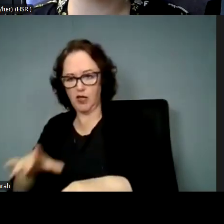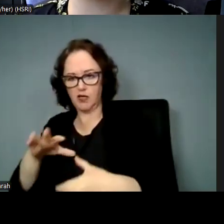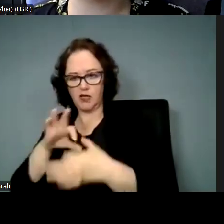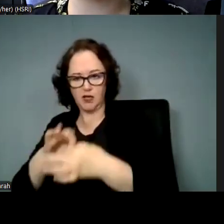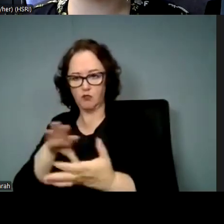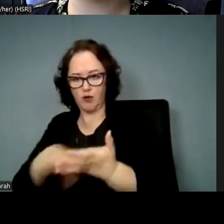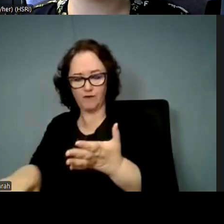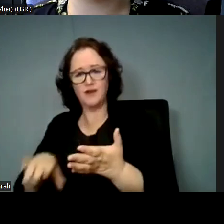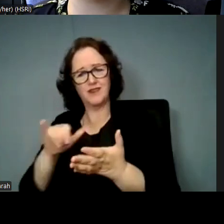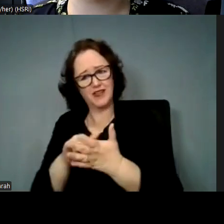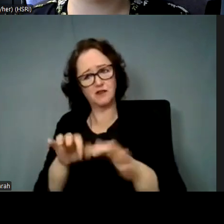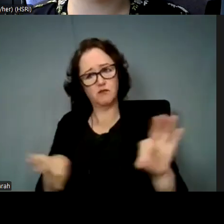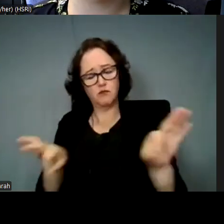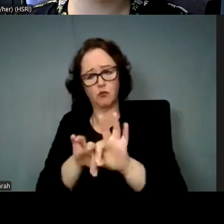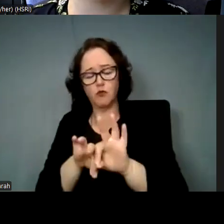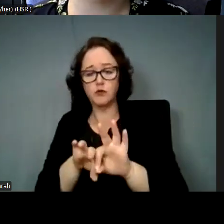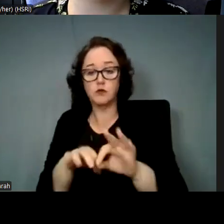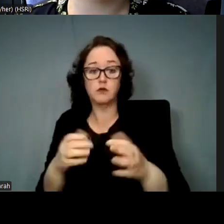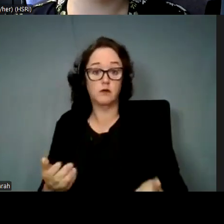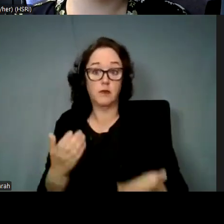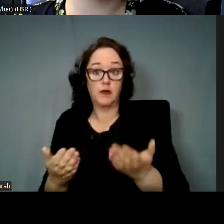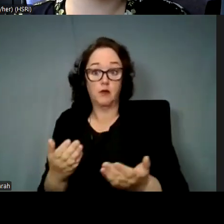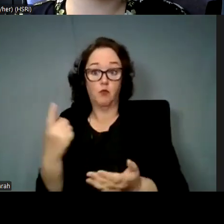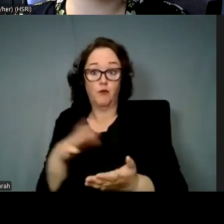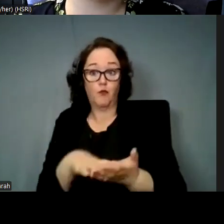waiver that I'm on, that, say, Susan didn't know about. But